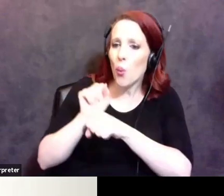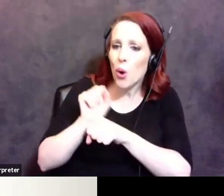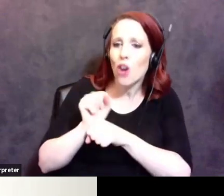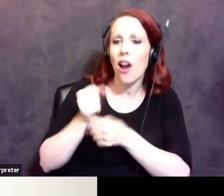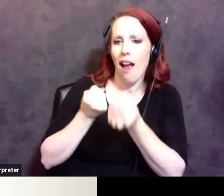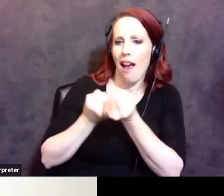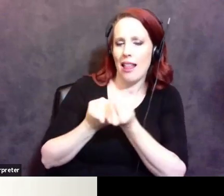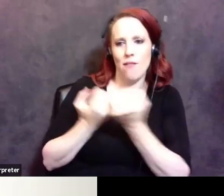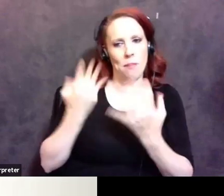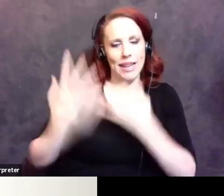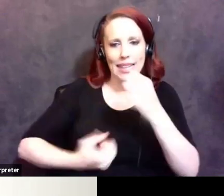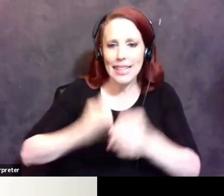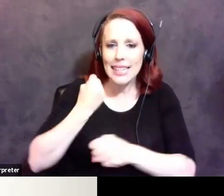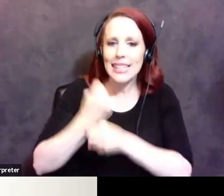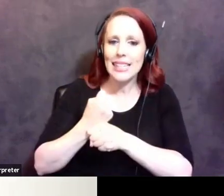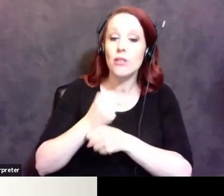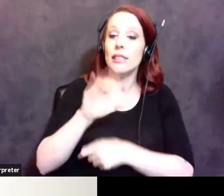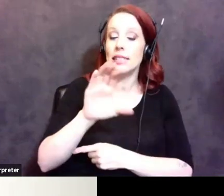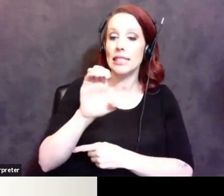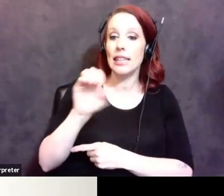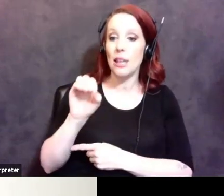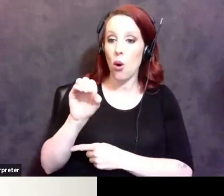the CEO and founder of Diverseability. Welcome, Tiffany.